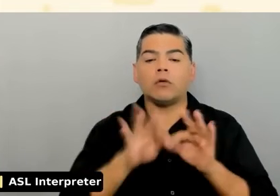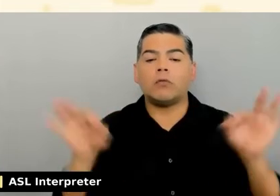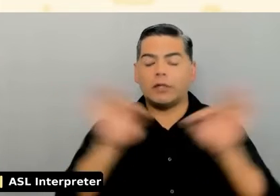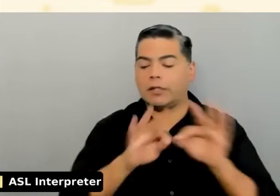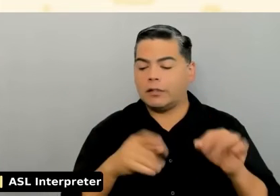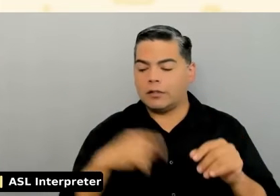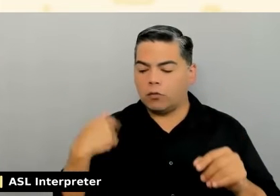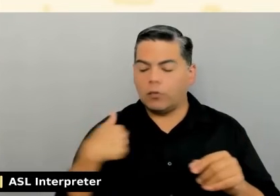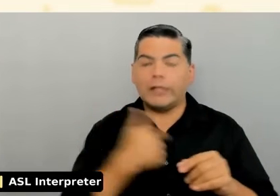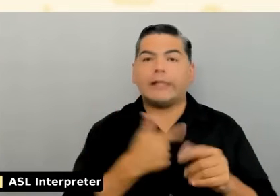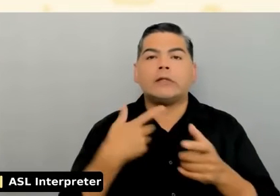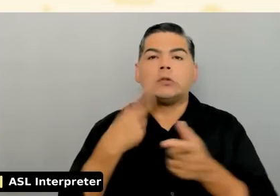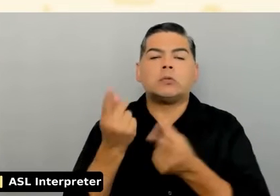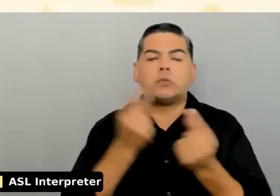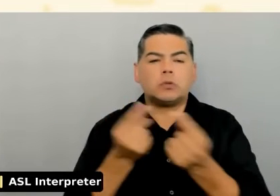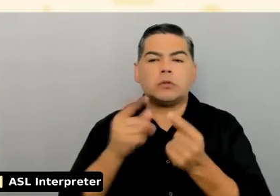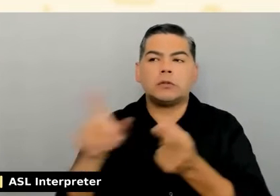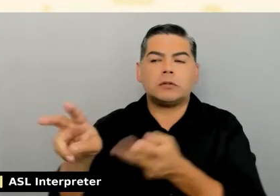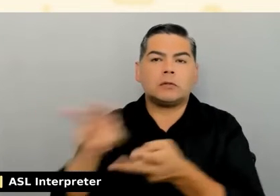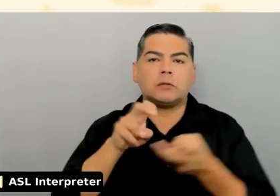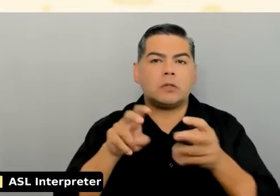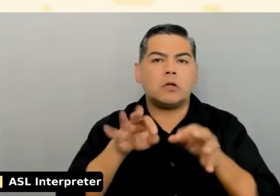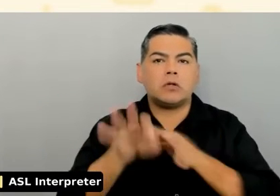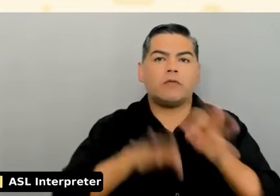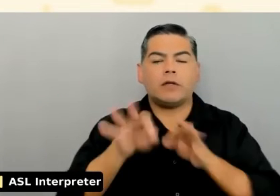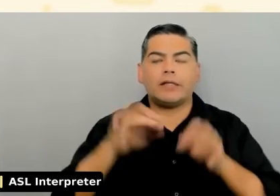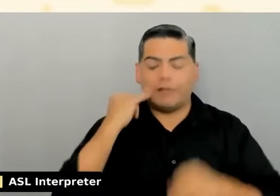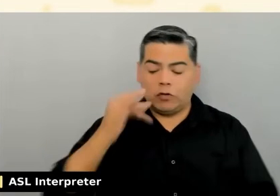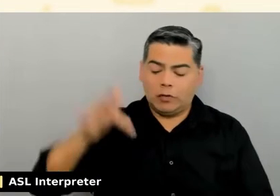So if you are defining an on-click event for a div,